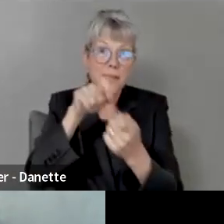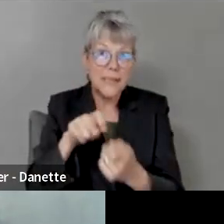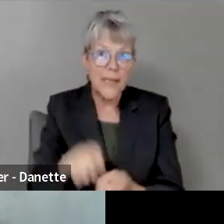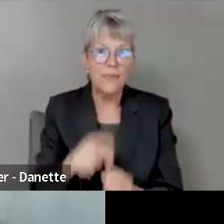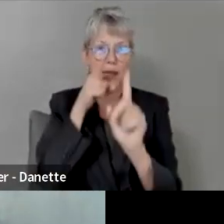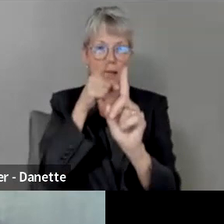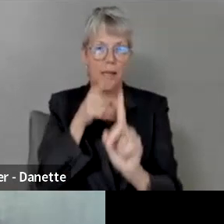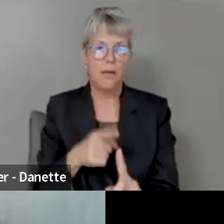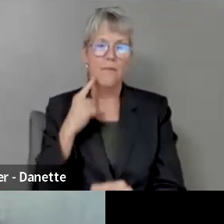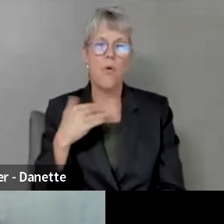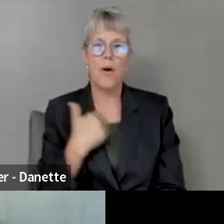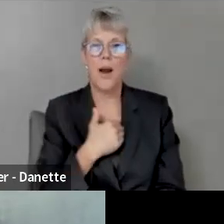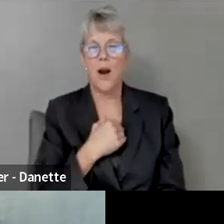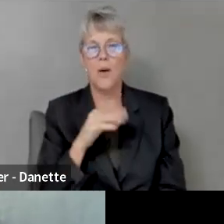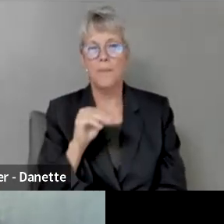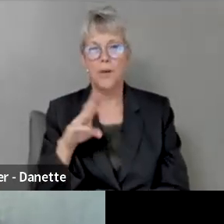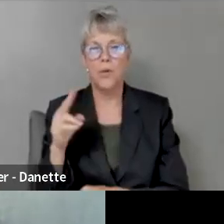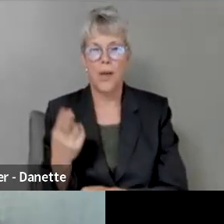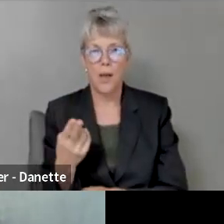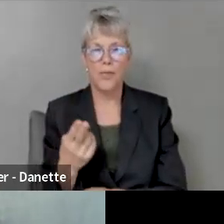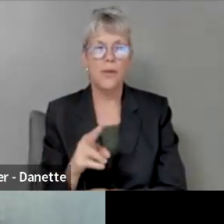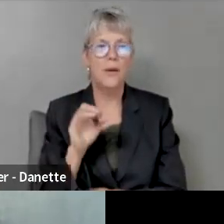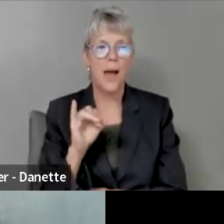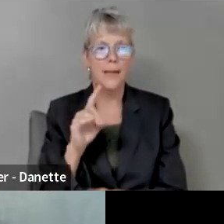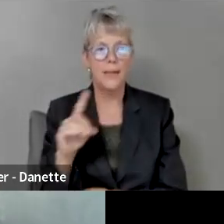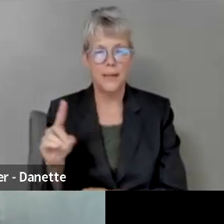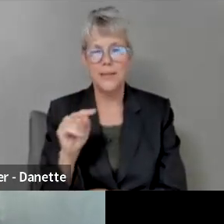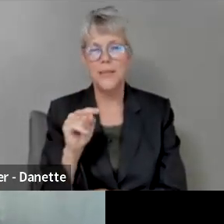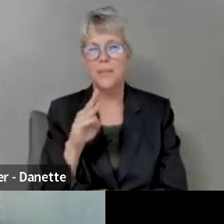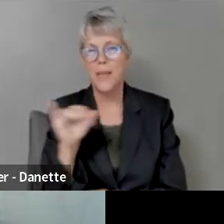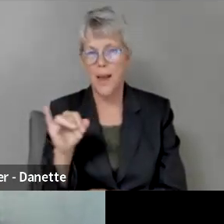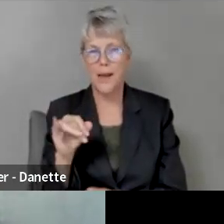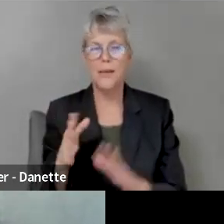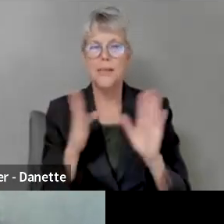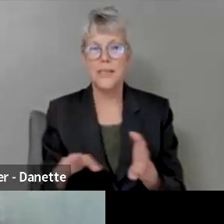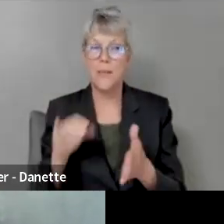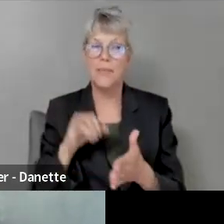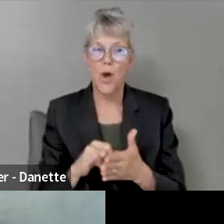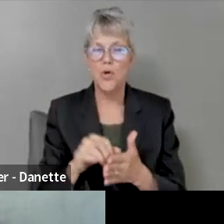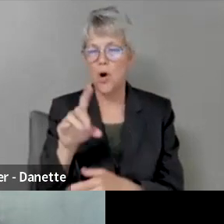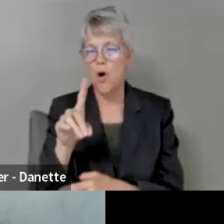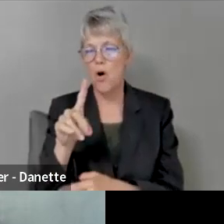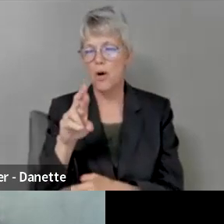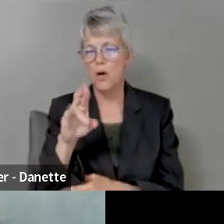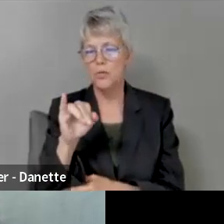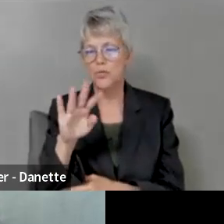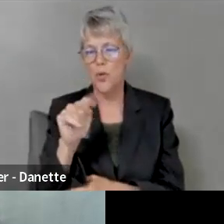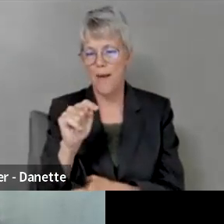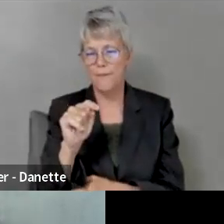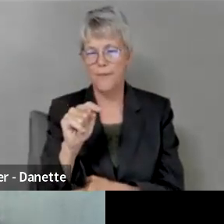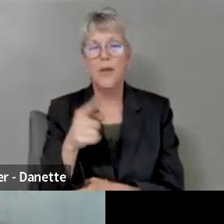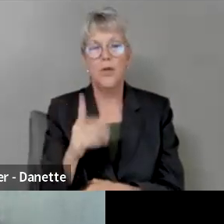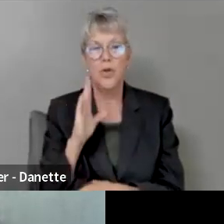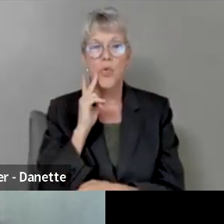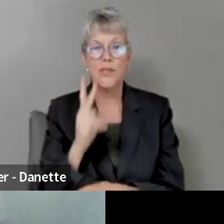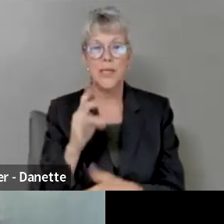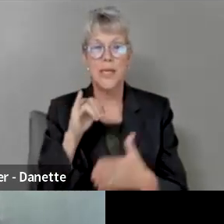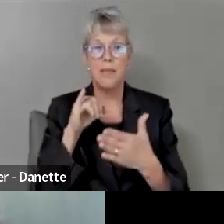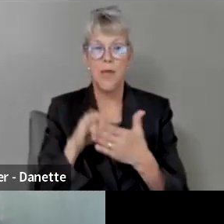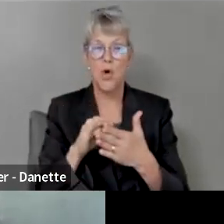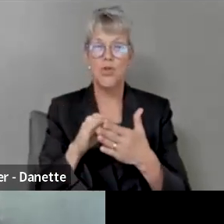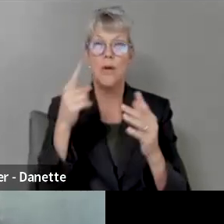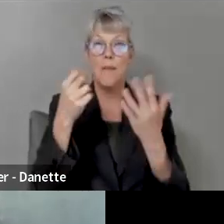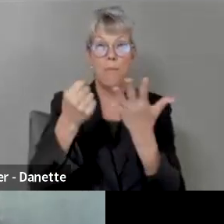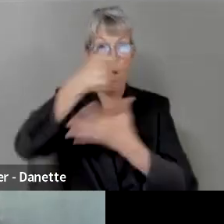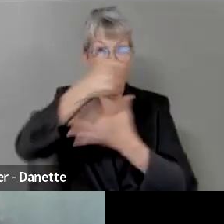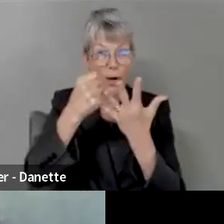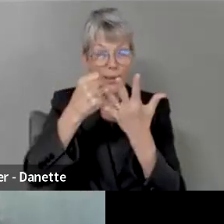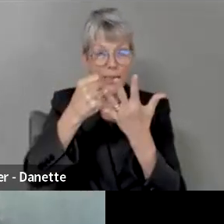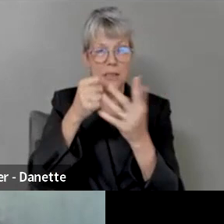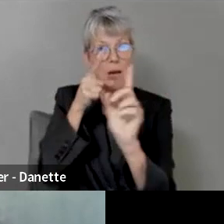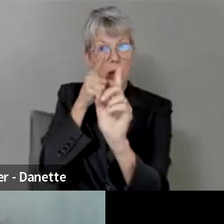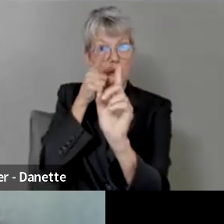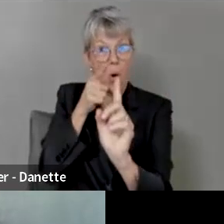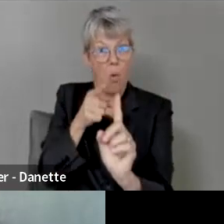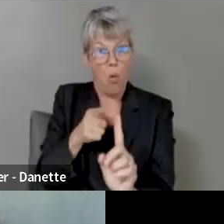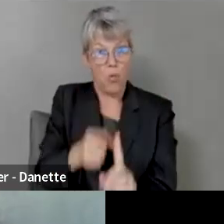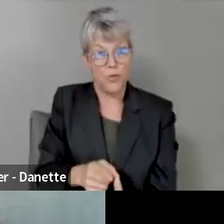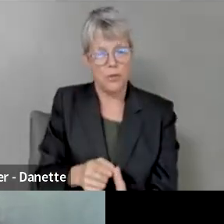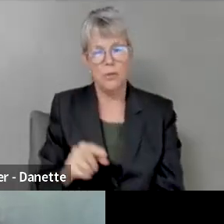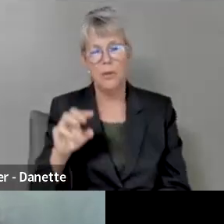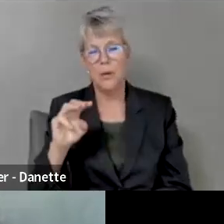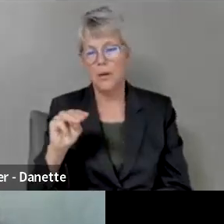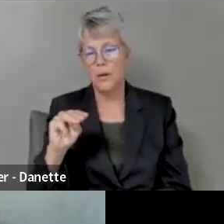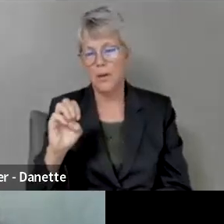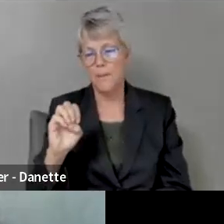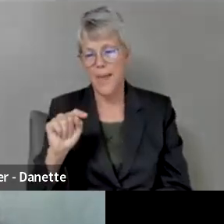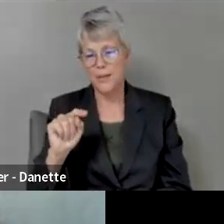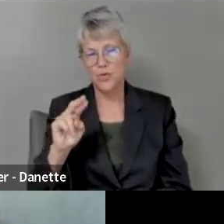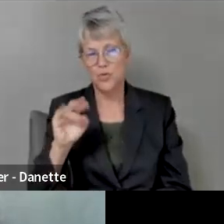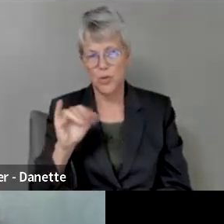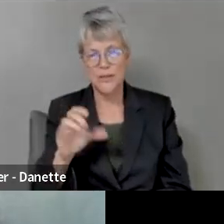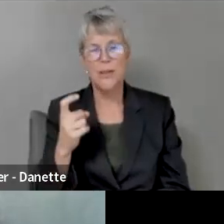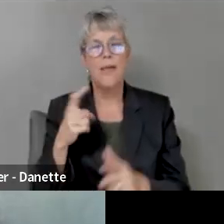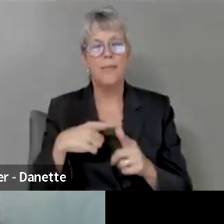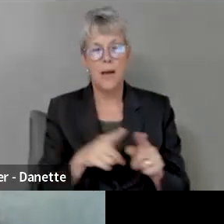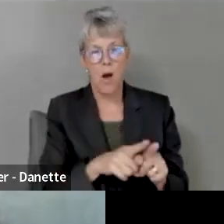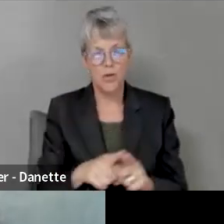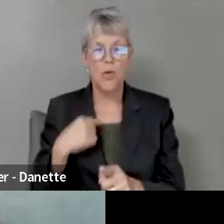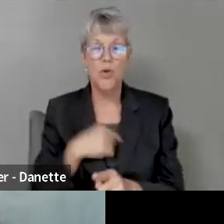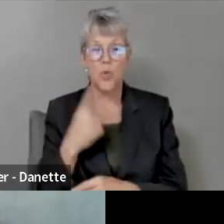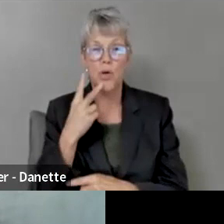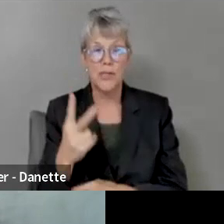Kelly Crosbie (she/her): the the So these are draft right now, and what you'll see under these priorities you actually see goals, you will see metrics to say, are we on track? And then you will see strategic programmatic interventions.